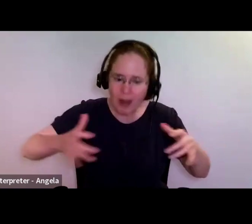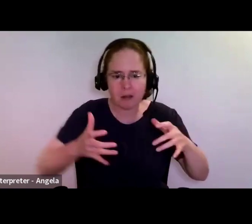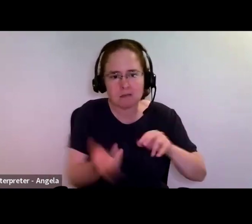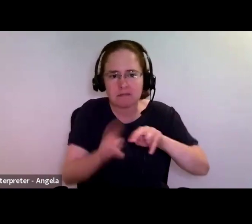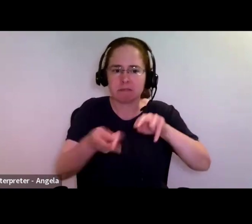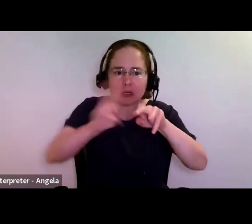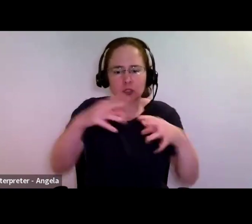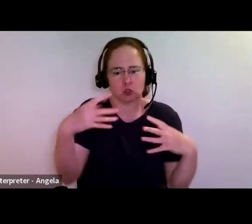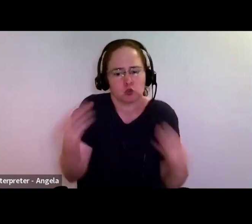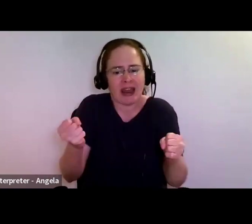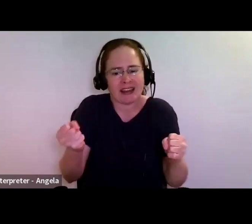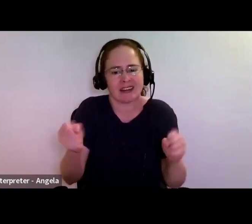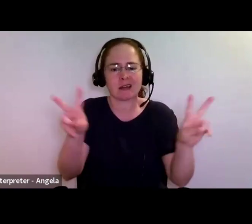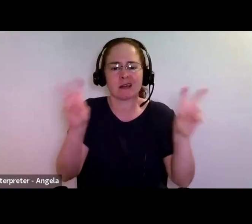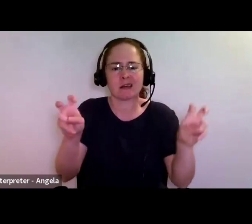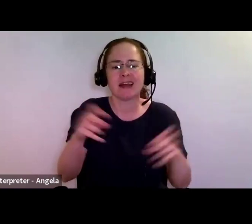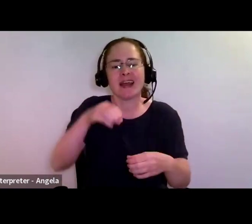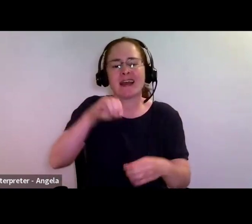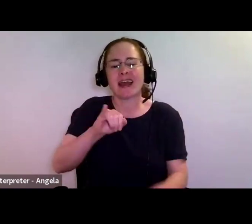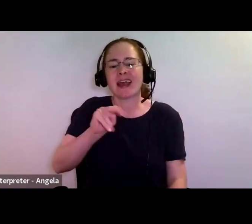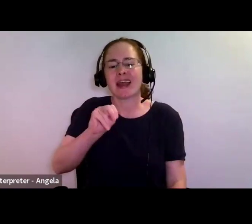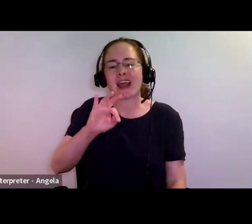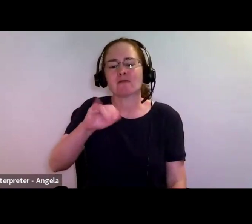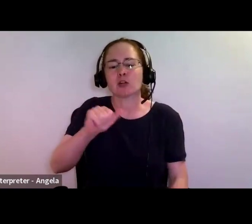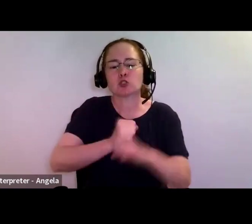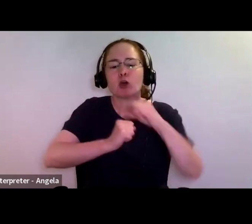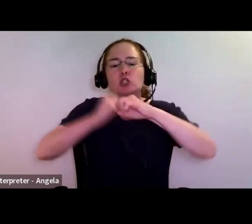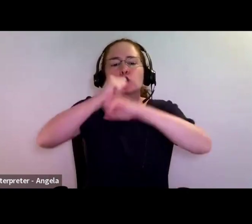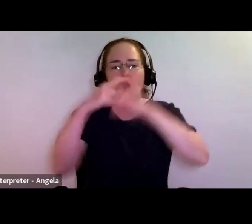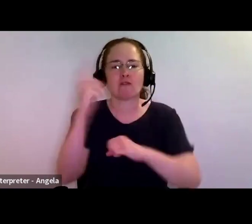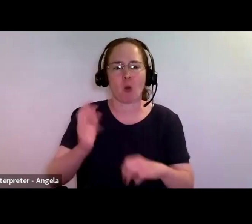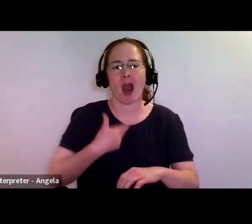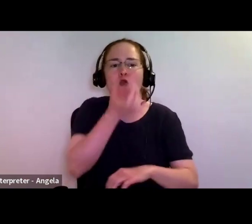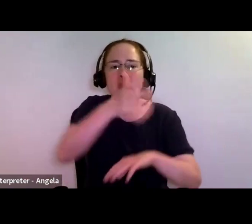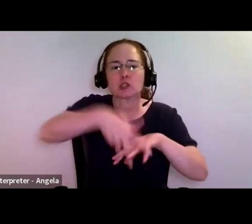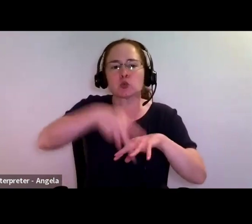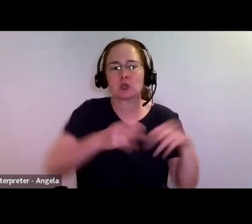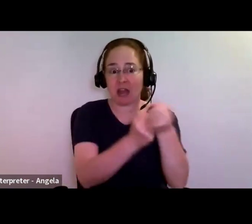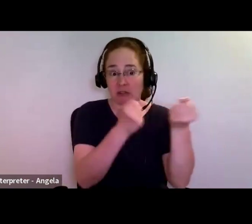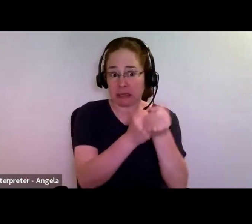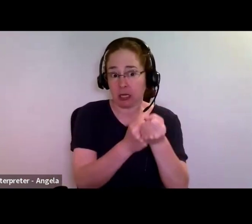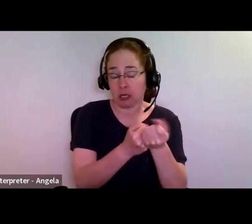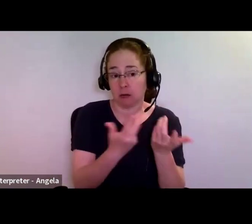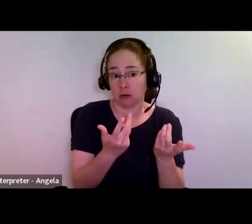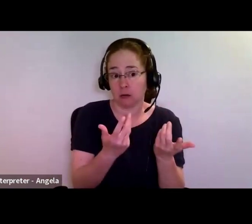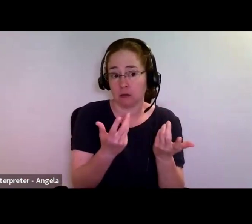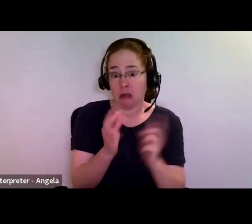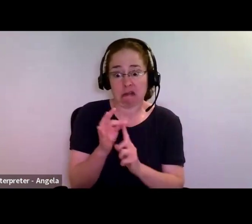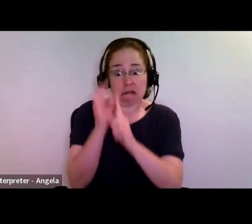what we call an infrastructure for grassroots advocacy, especially in places where it does not exist, and then also to